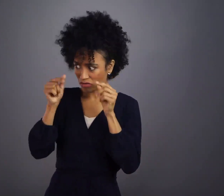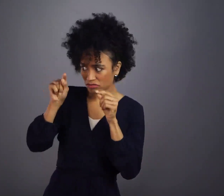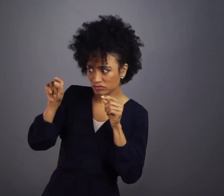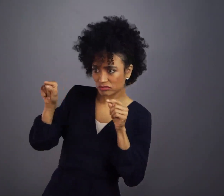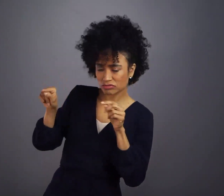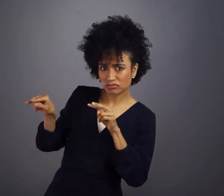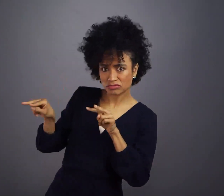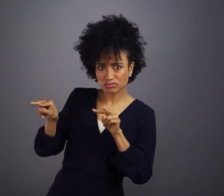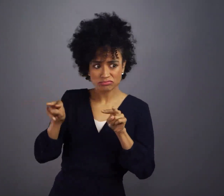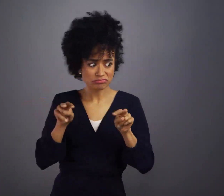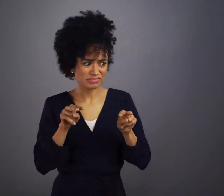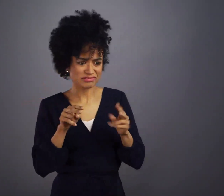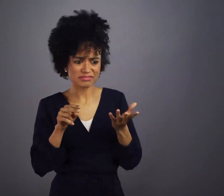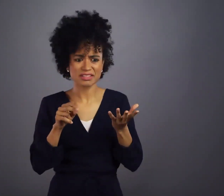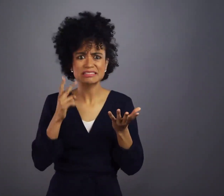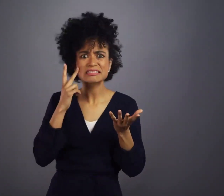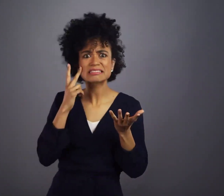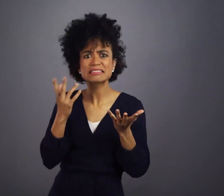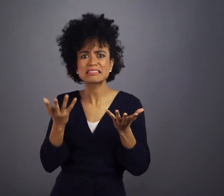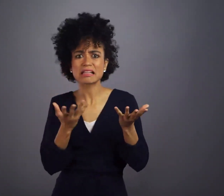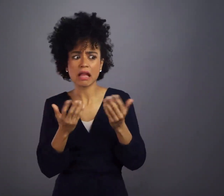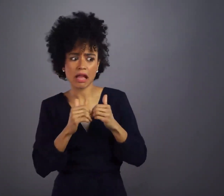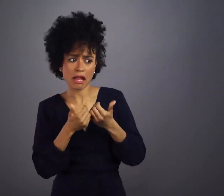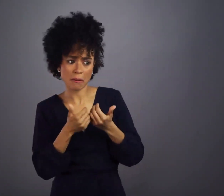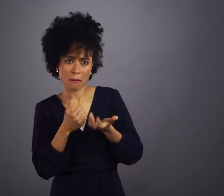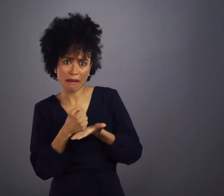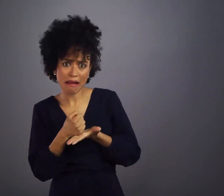and how we may help meet their needs.